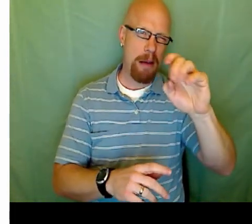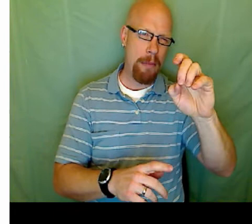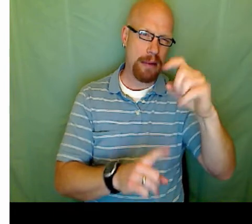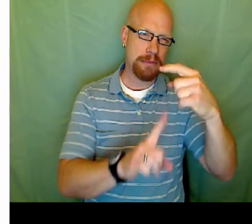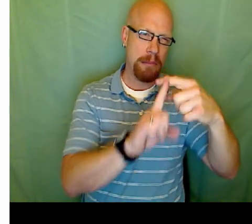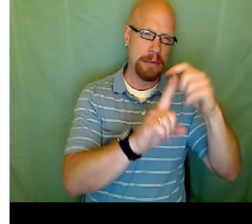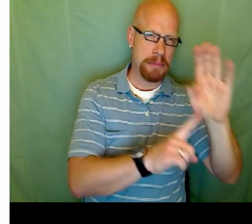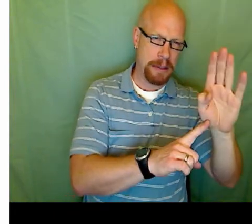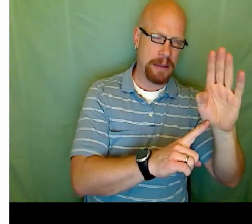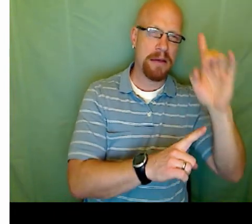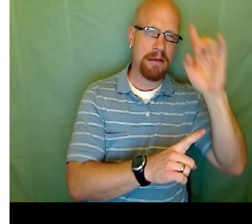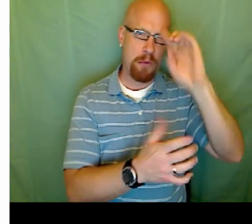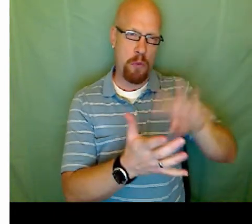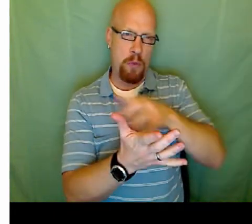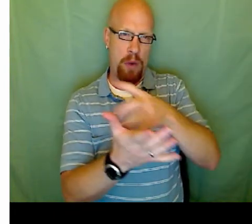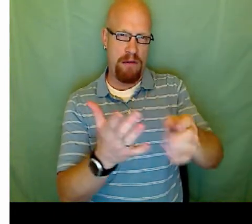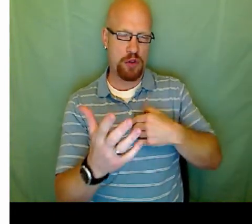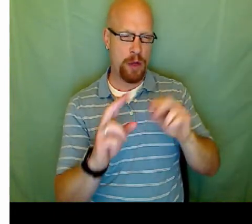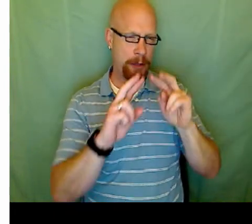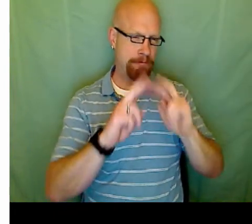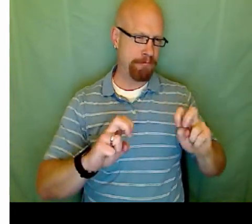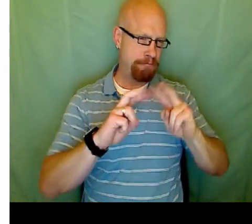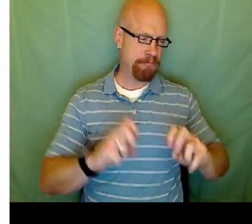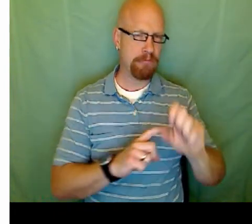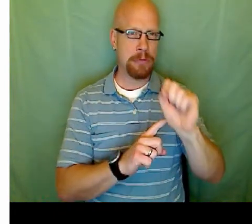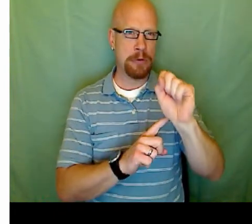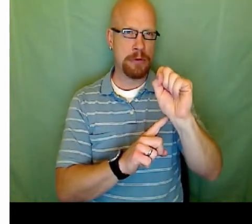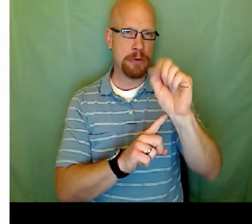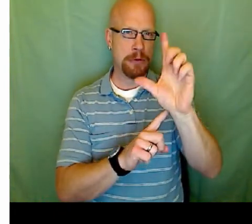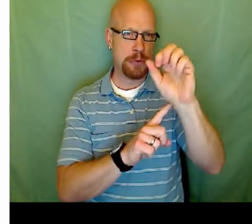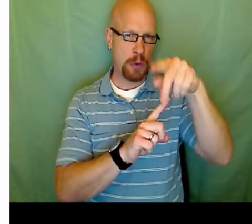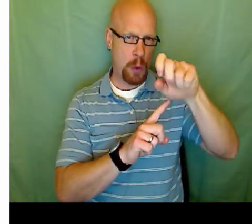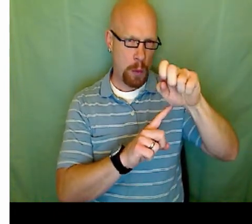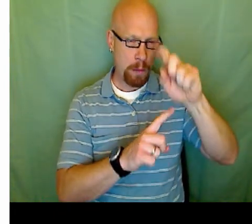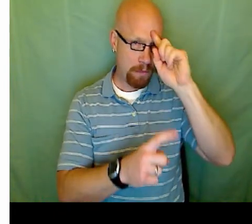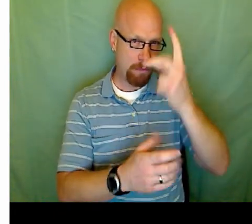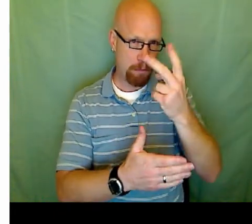We need y = mx + b so we can graph our line by hand.